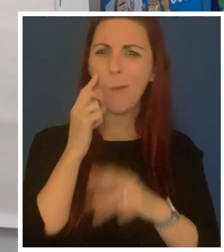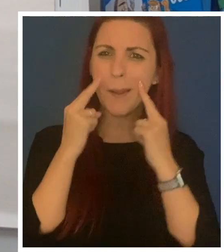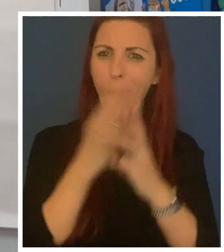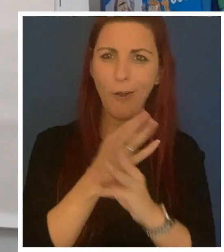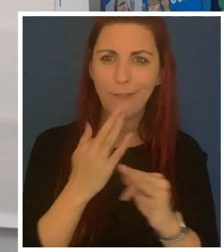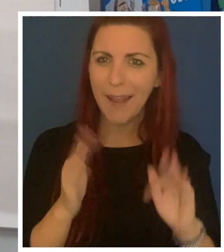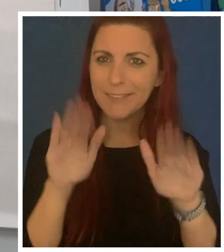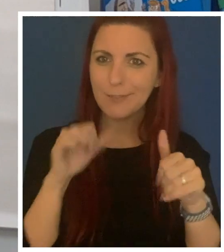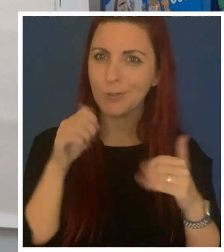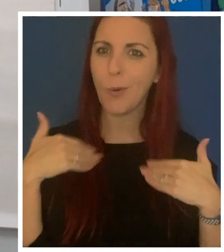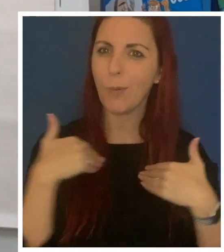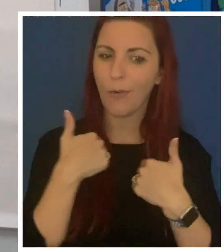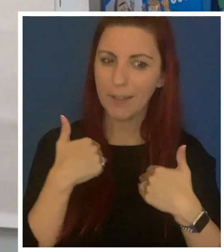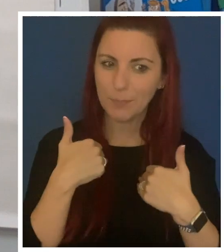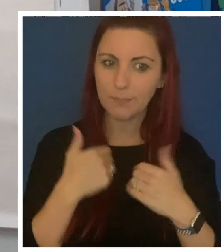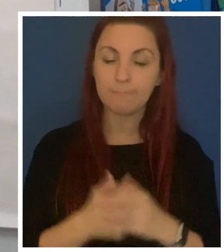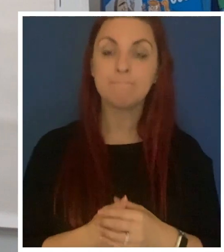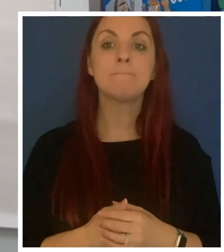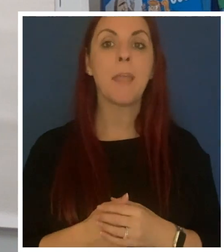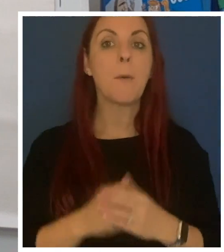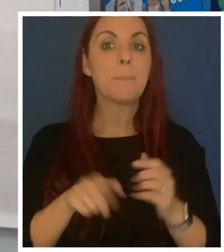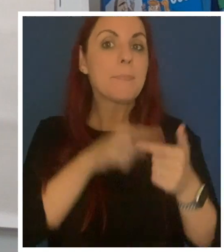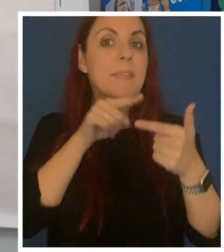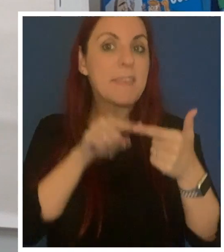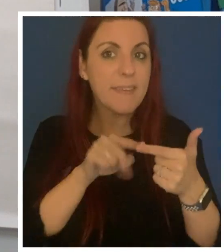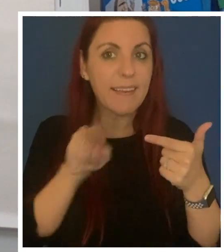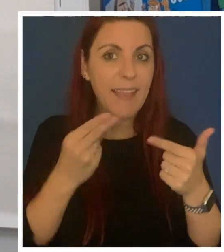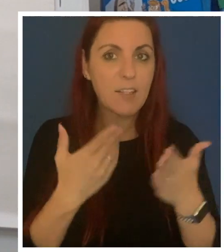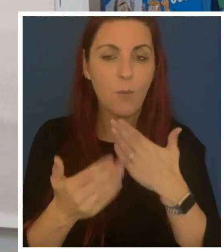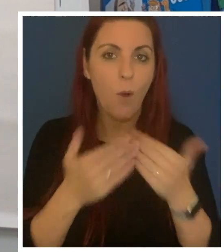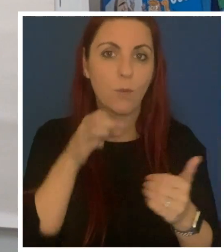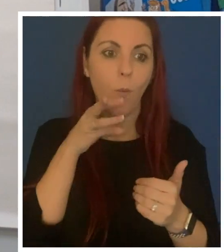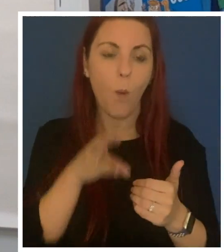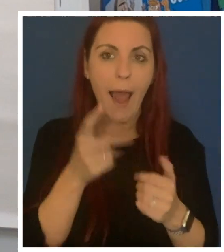Okay, next thing we're going to do guys is we're going to do Sparkie's eyes,